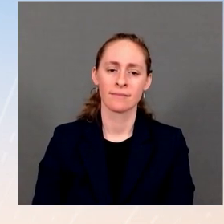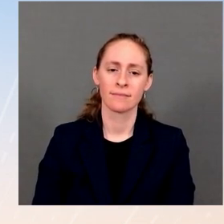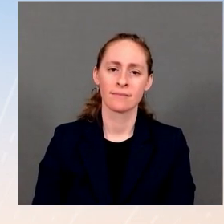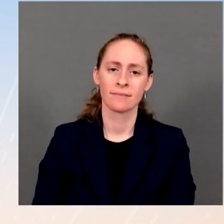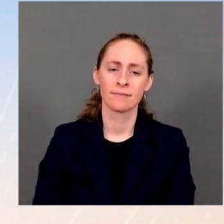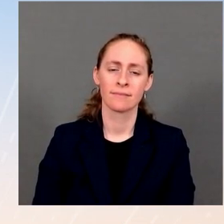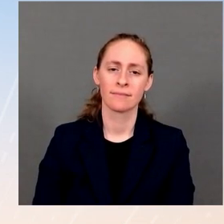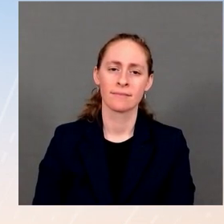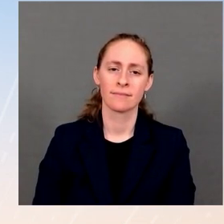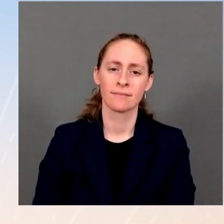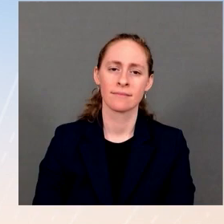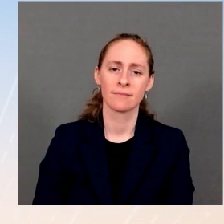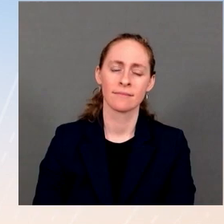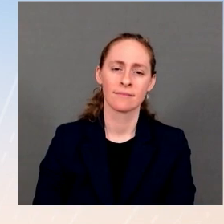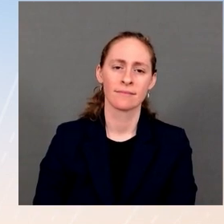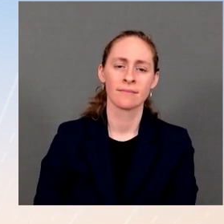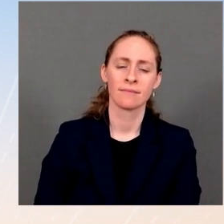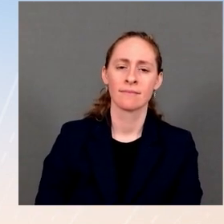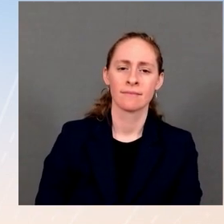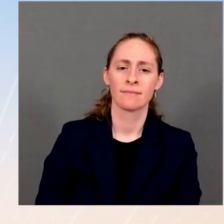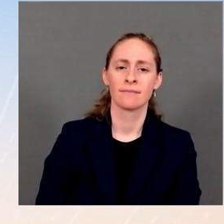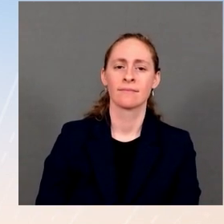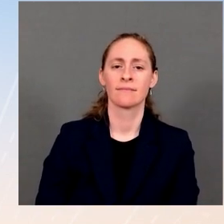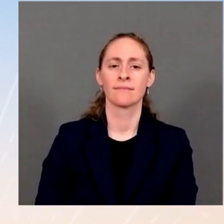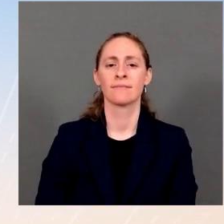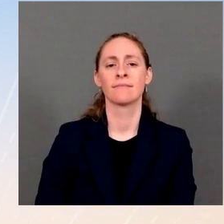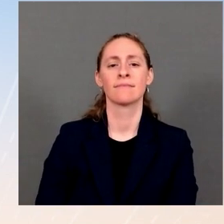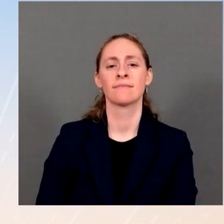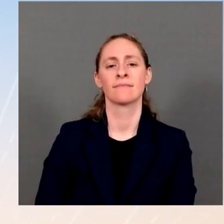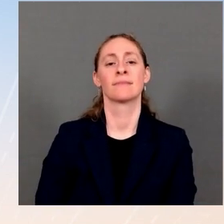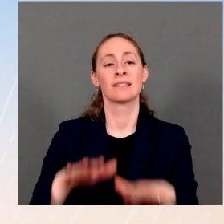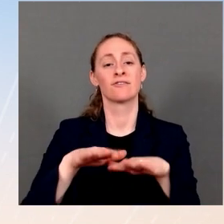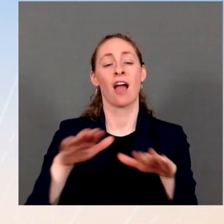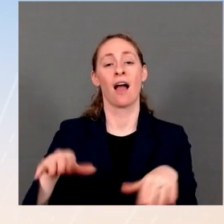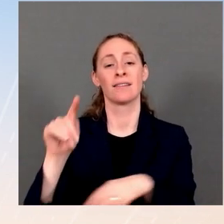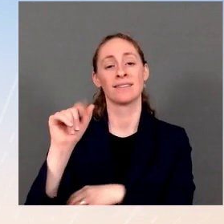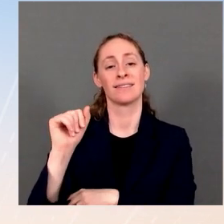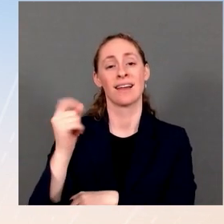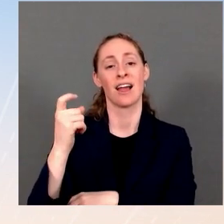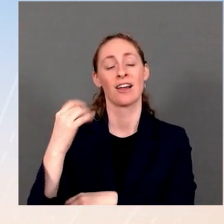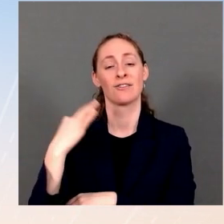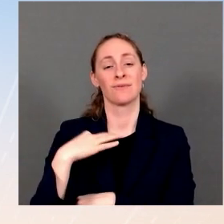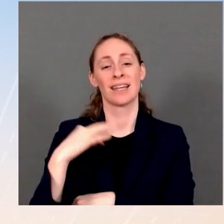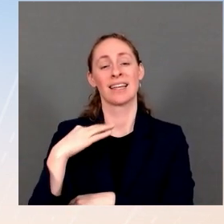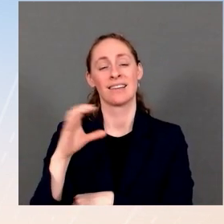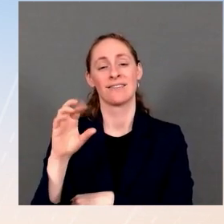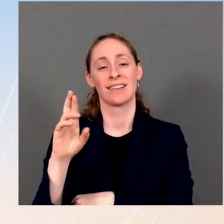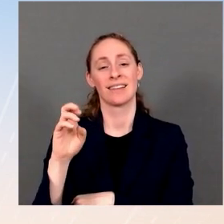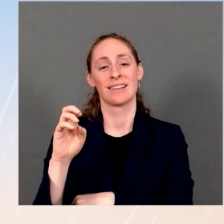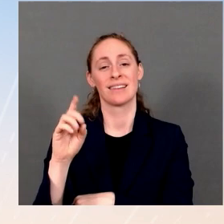I remember, a couple of months ago, we were sitting on the tarmac, delayed because the President, with much fanfare,